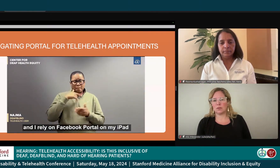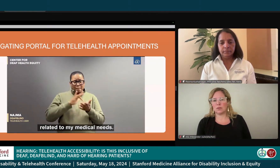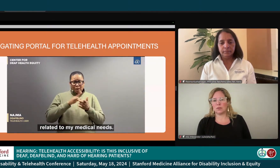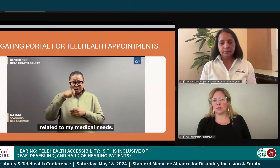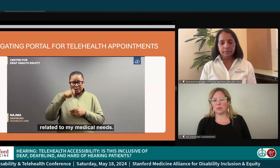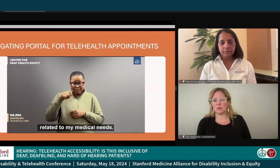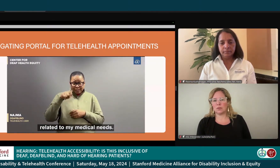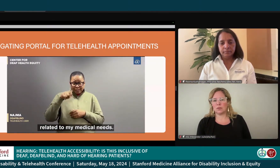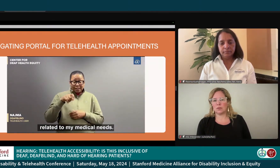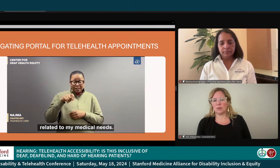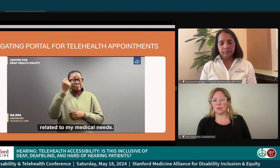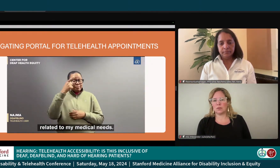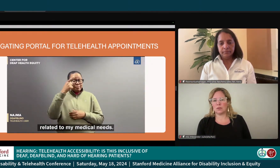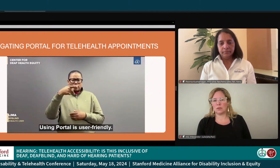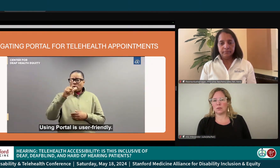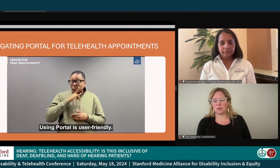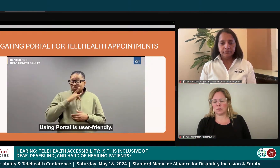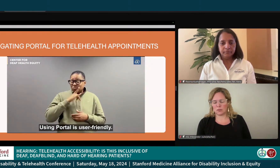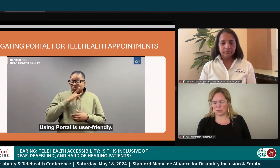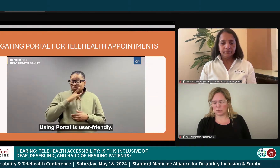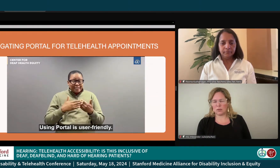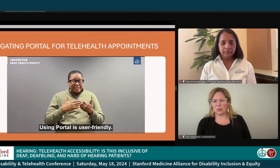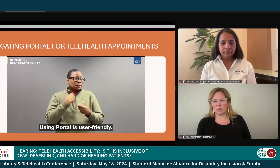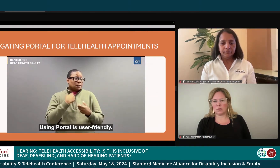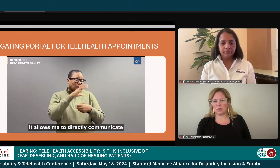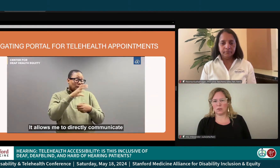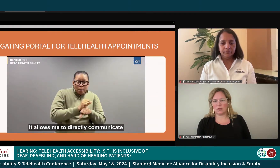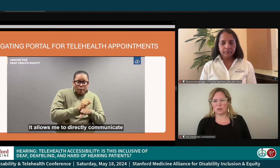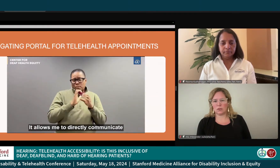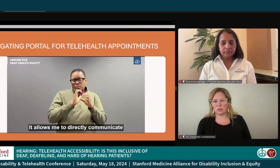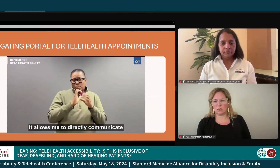Portal on my iPad related to my medical issues. Using the Portal is user-friendly,